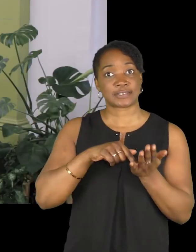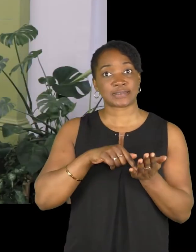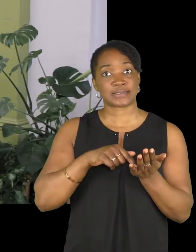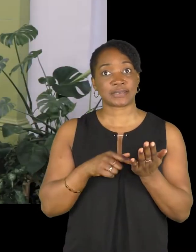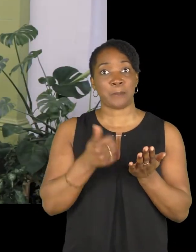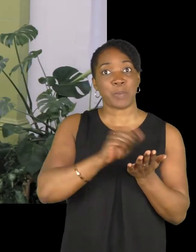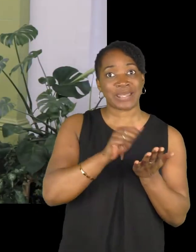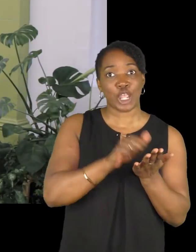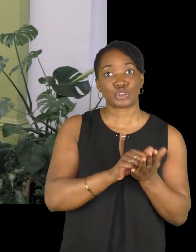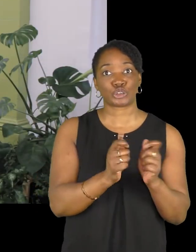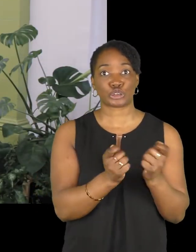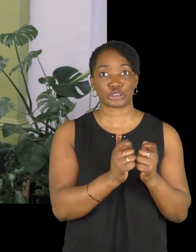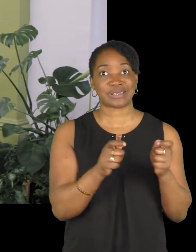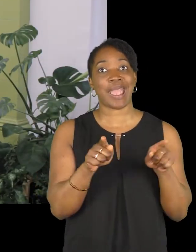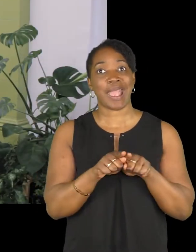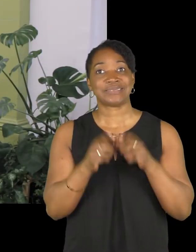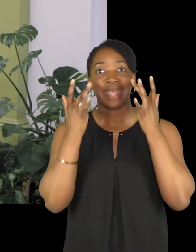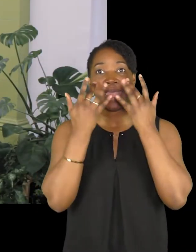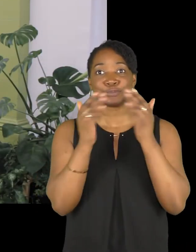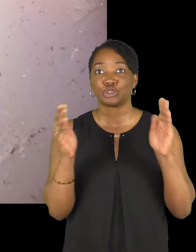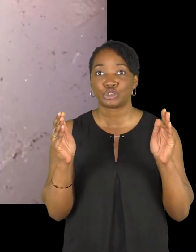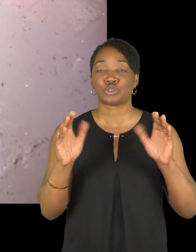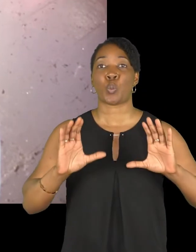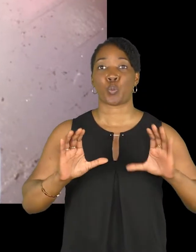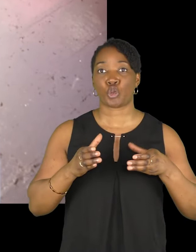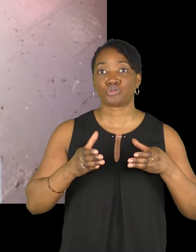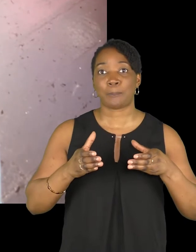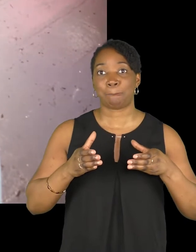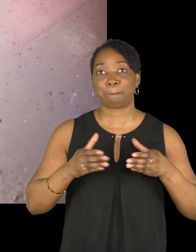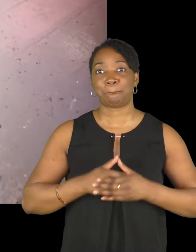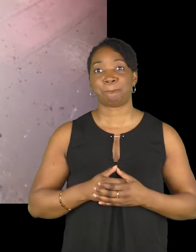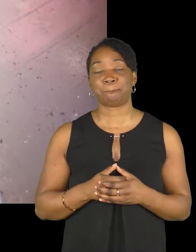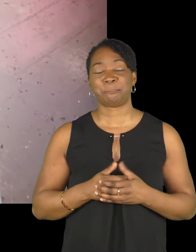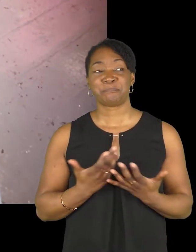also an exhibition. There's also been workshops based around them as well. So basically,